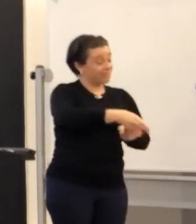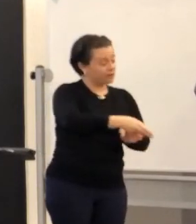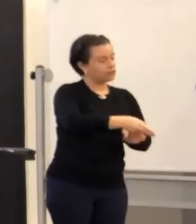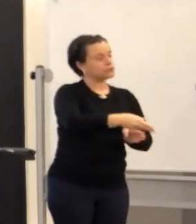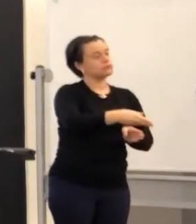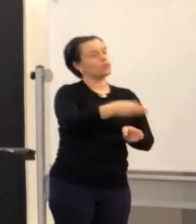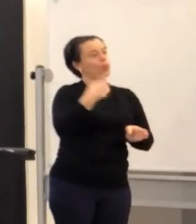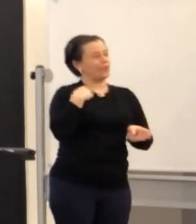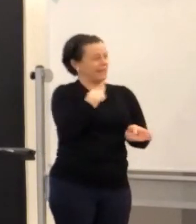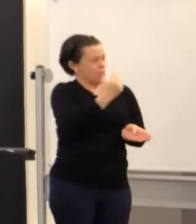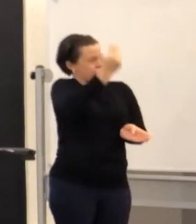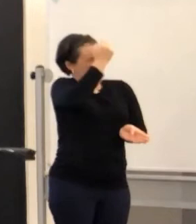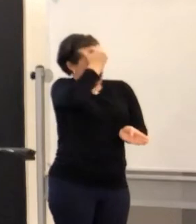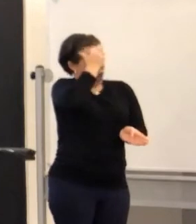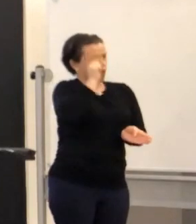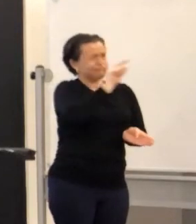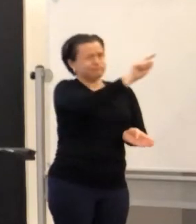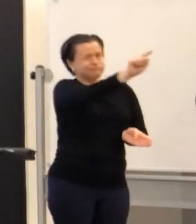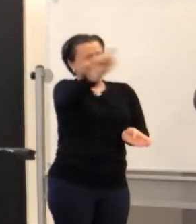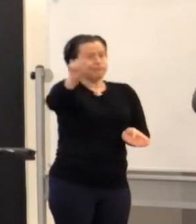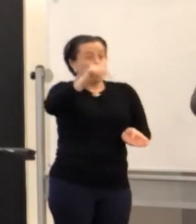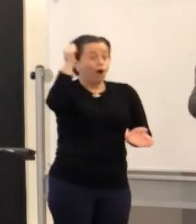working on trying to solve the same problems quickly.